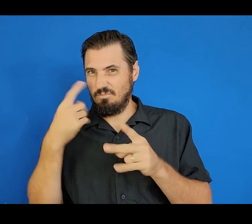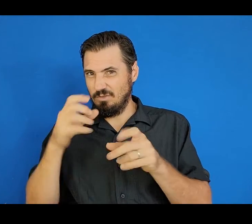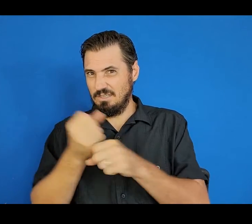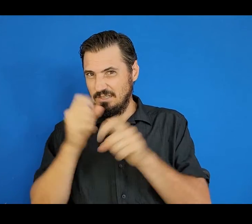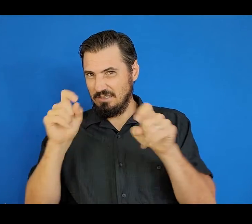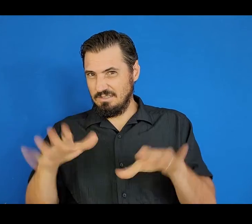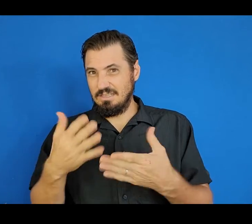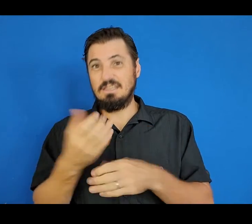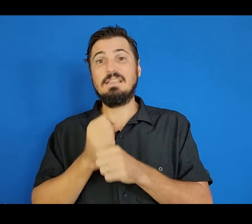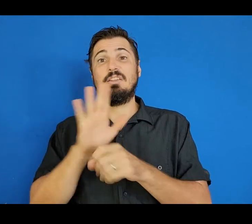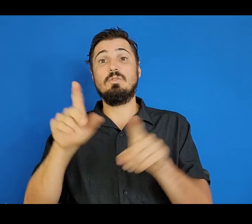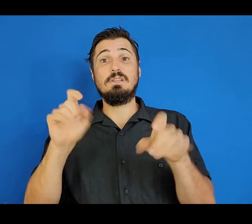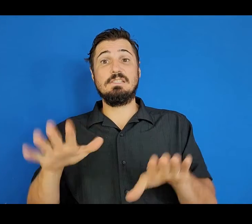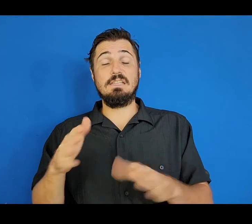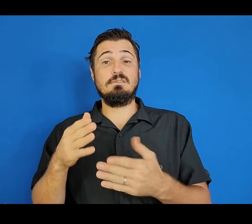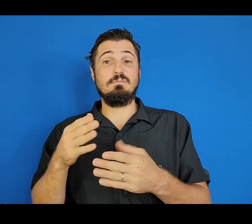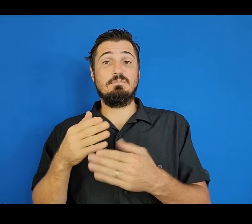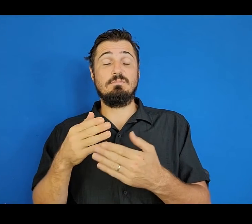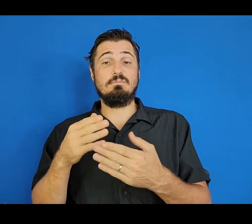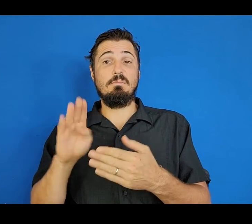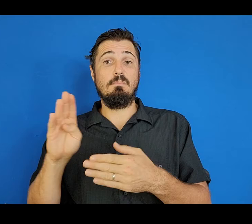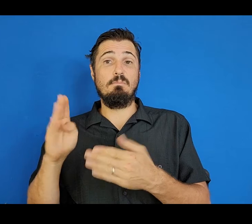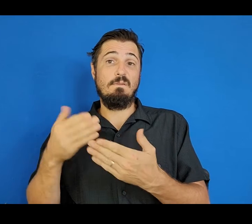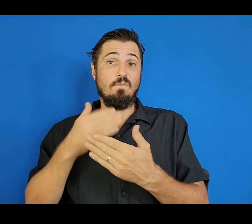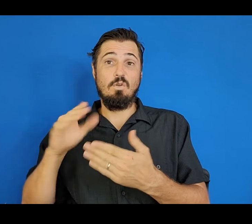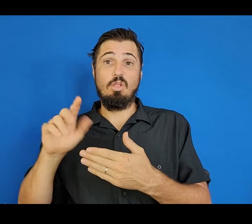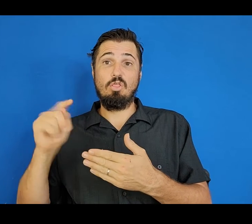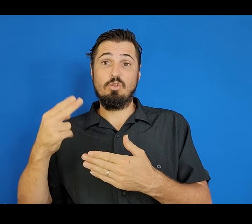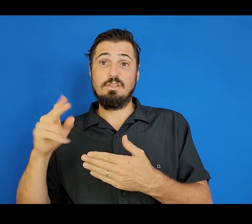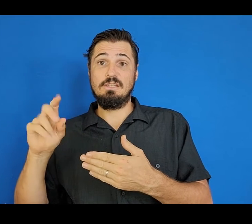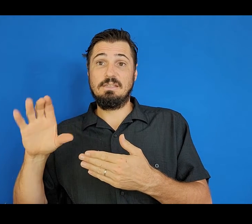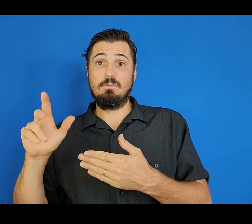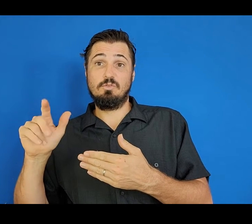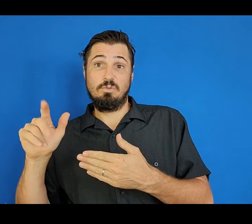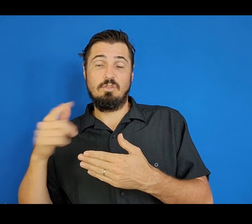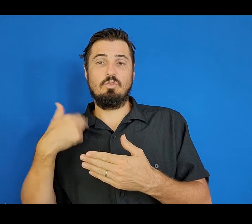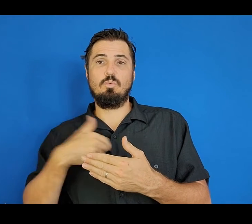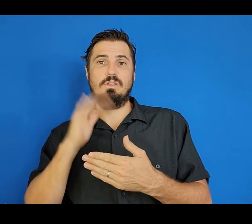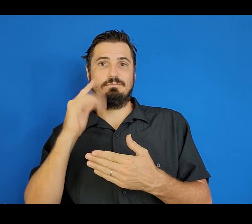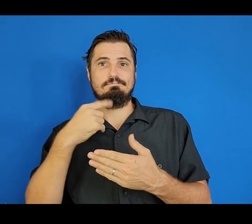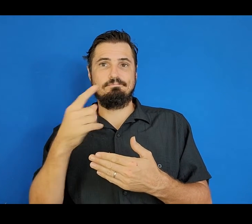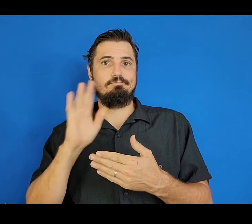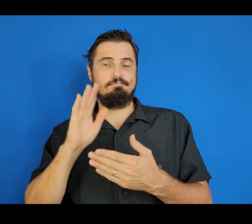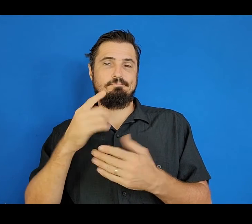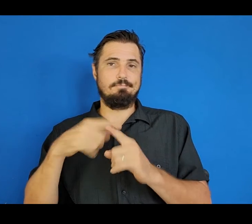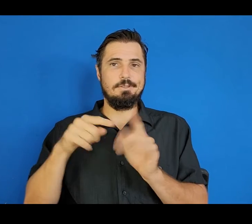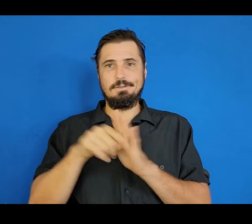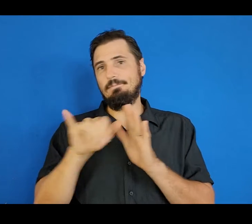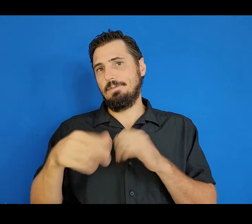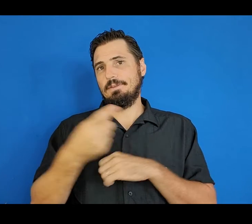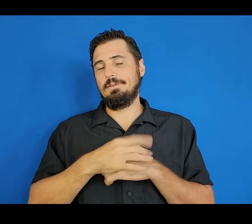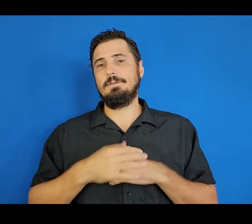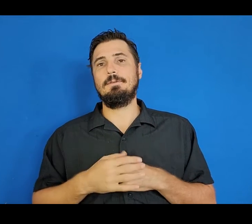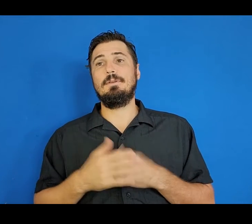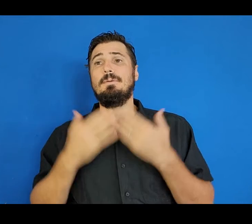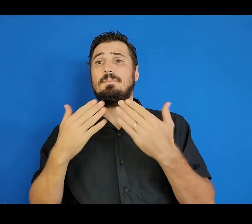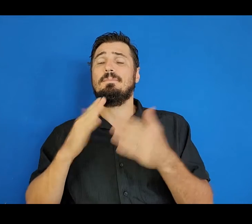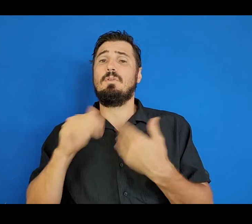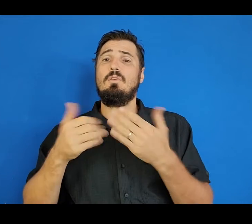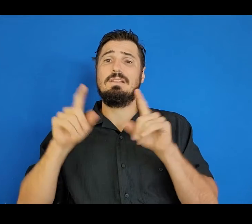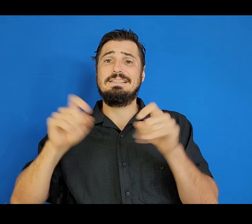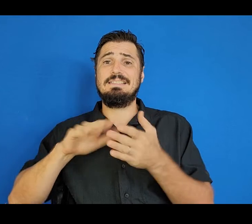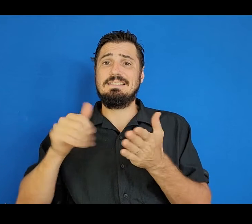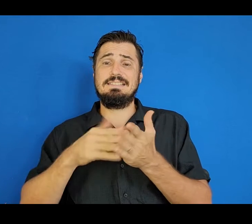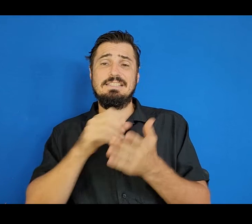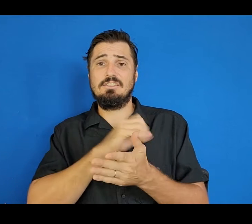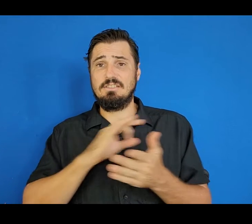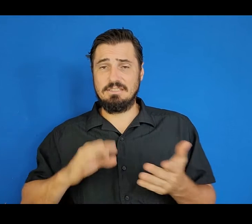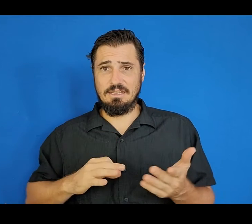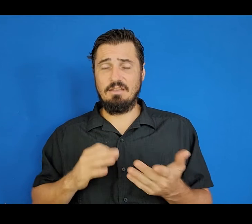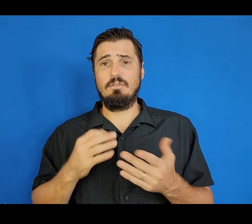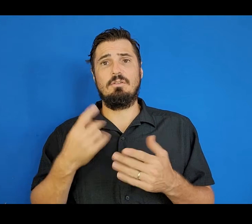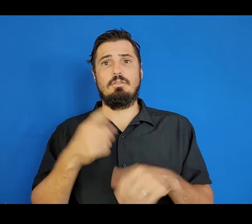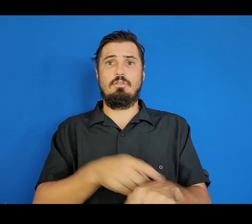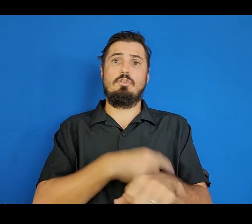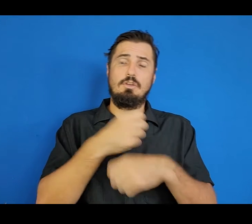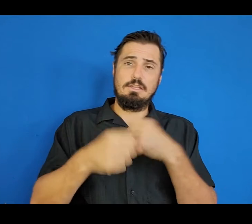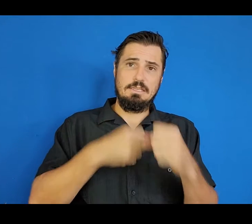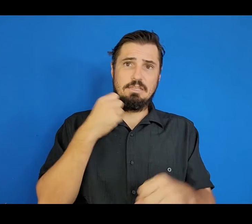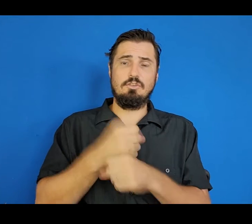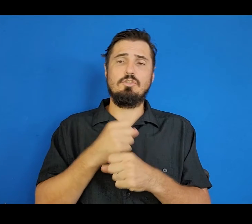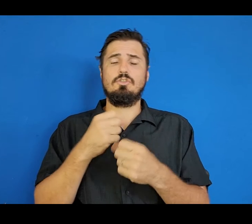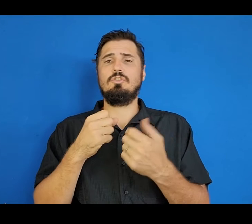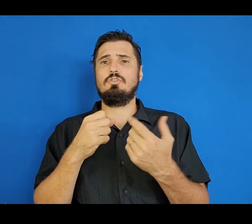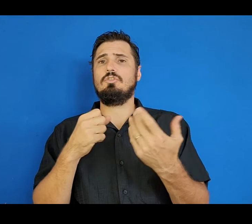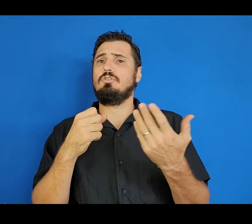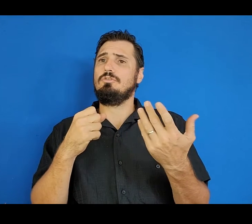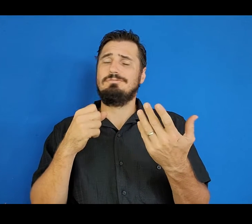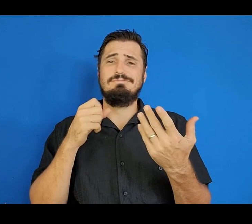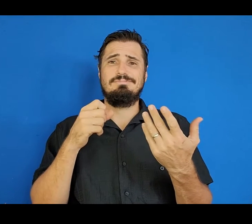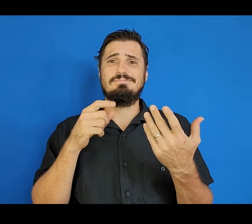Thursday, December 23rd and we’ll send you your results the same day. A big mahalo testing center staff, after a long year, as they enjoy the holidays with their ohana